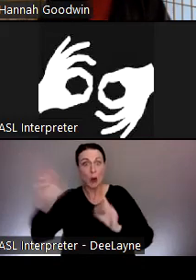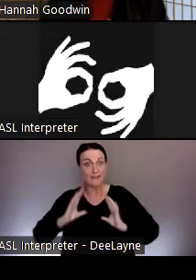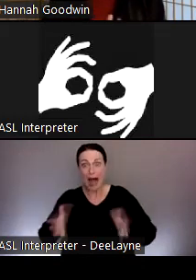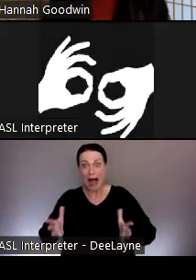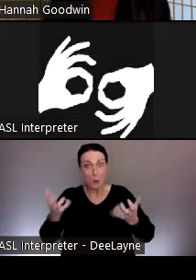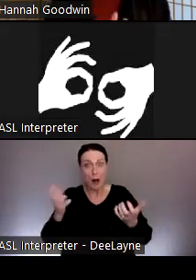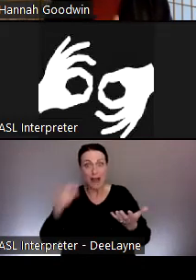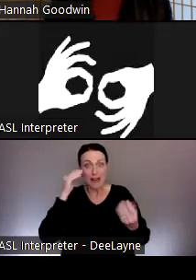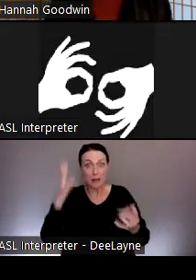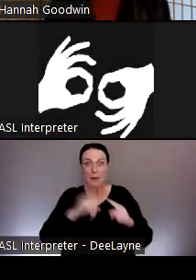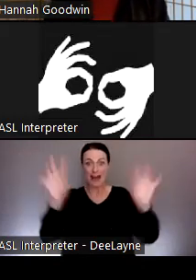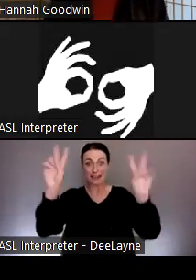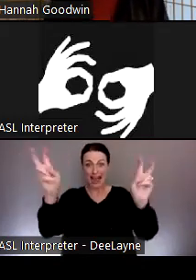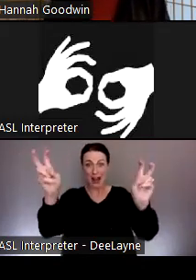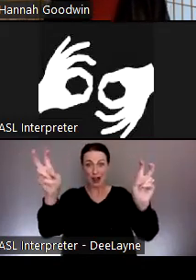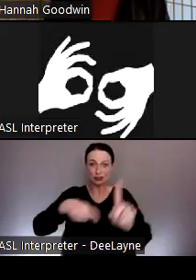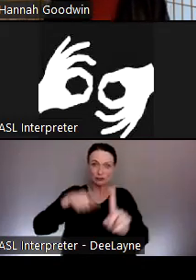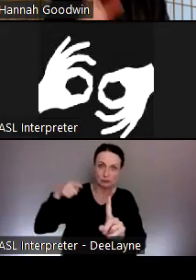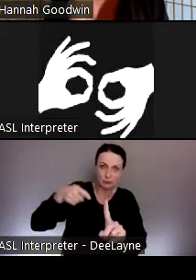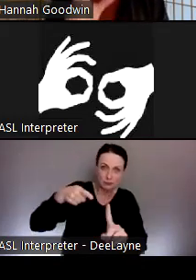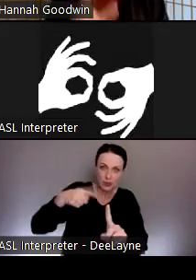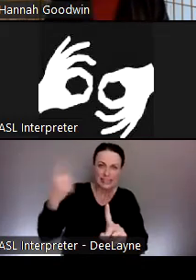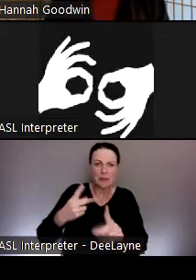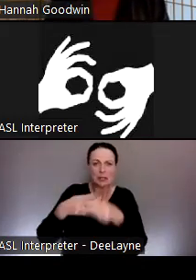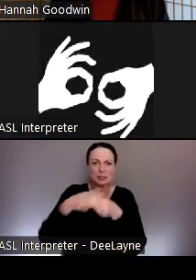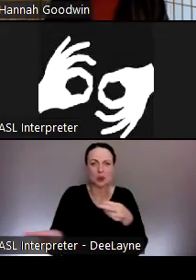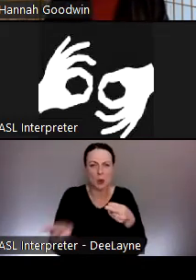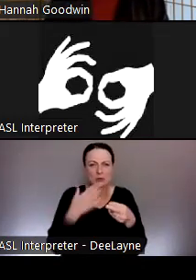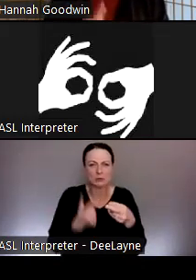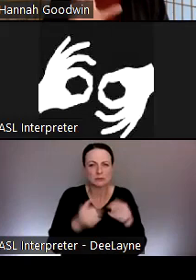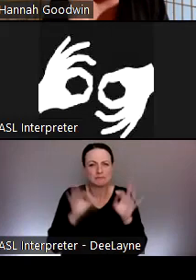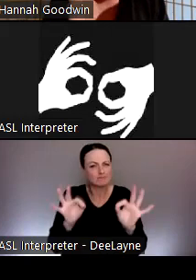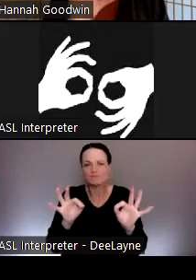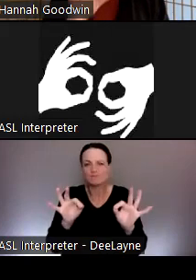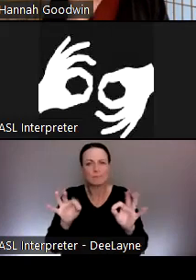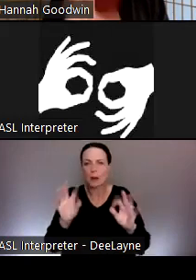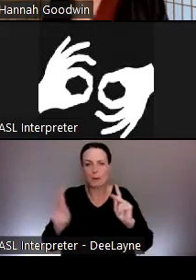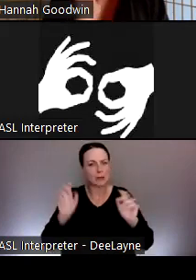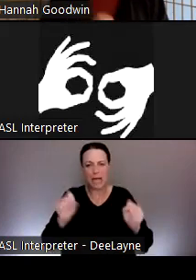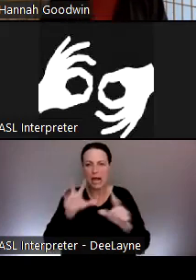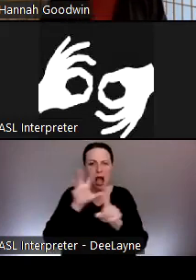But the title should be aiming at something short that people can take a quick look at